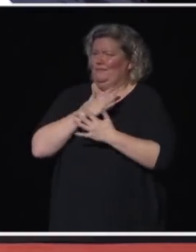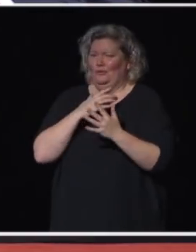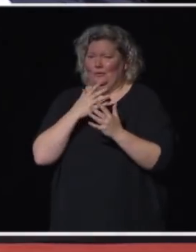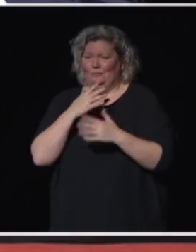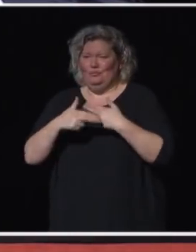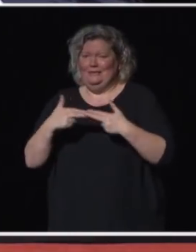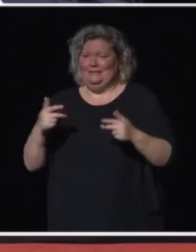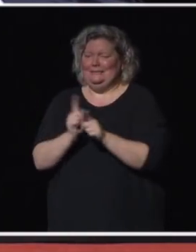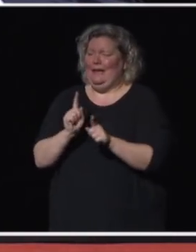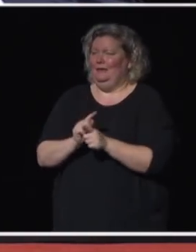God almighty, yeah, I'm against Christmas.